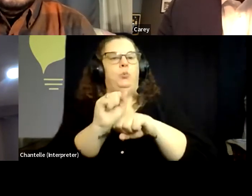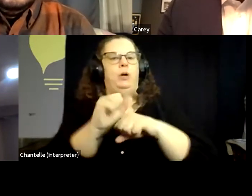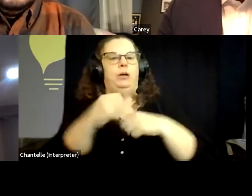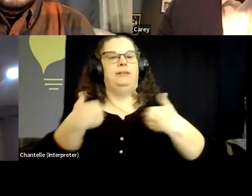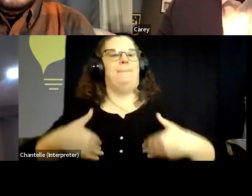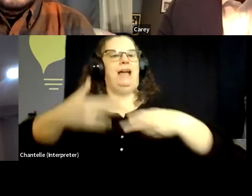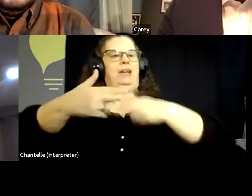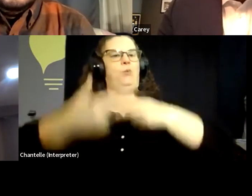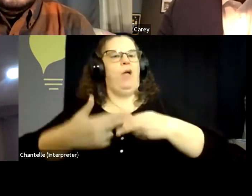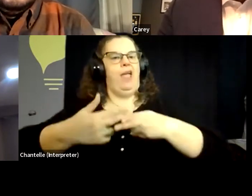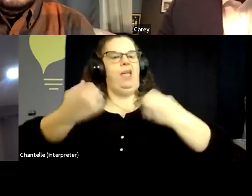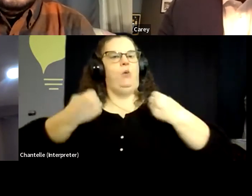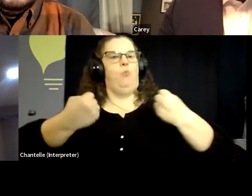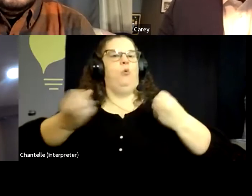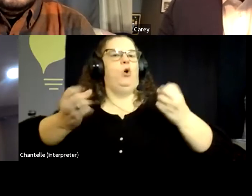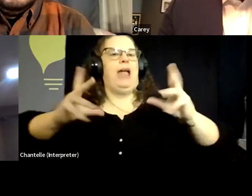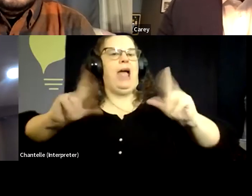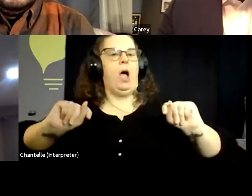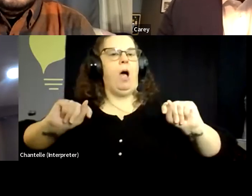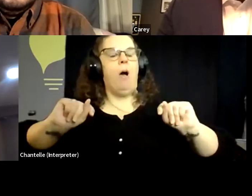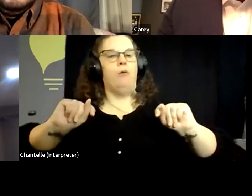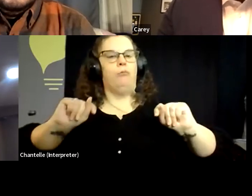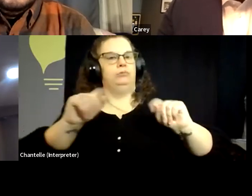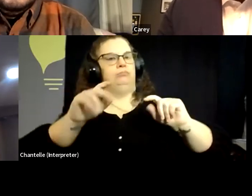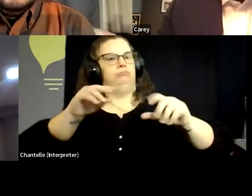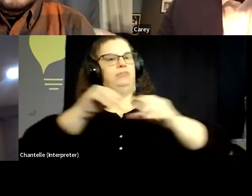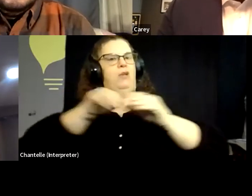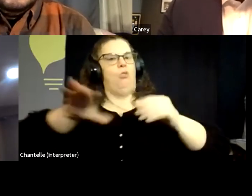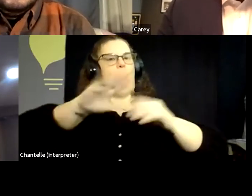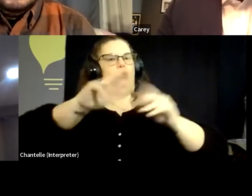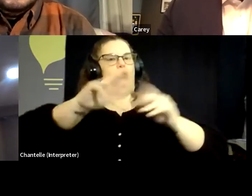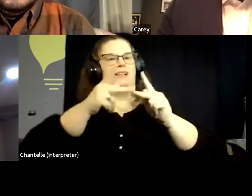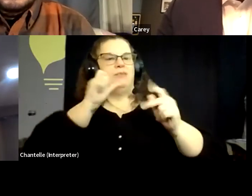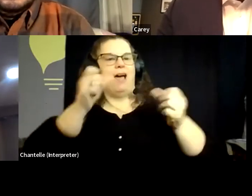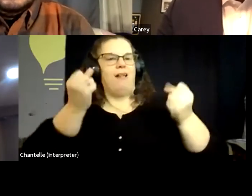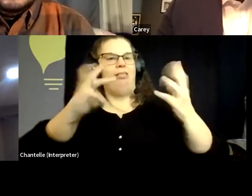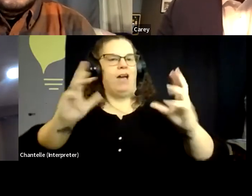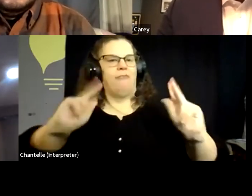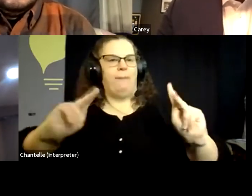workouts, places that are not heavily populated.